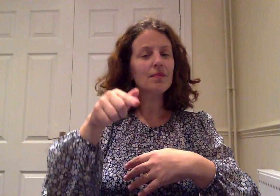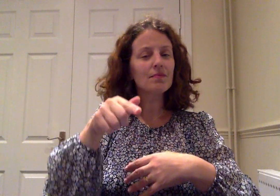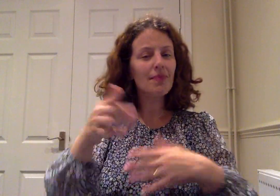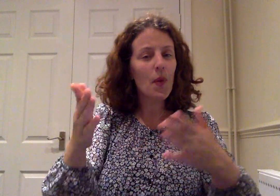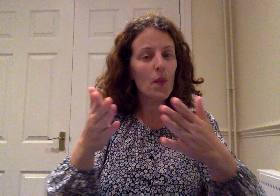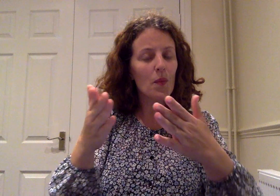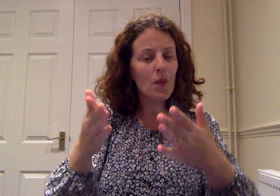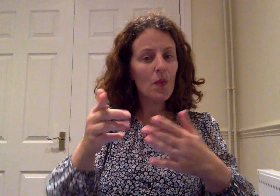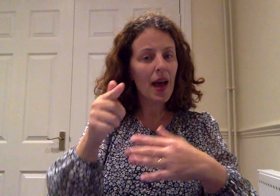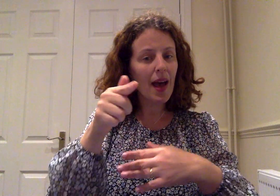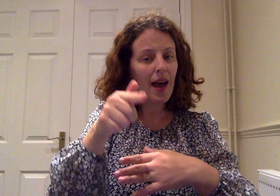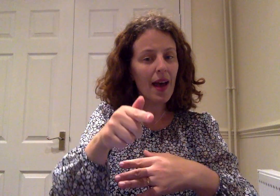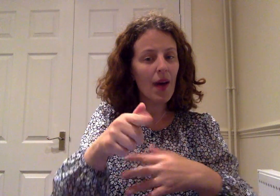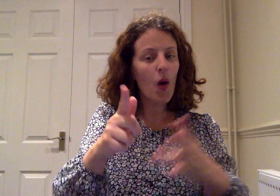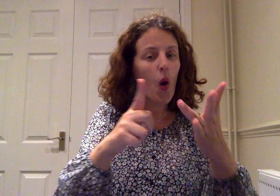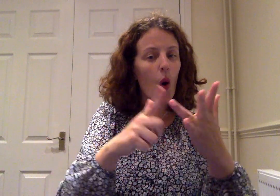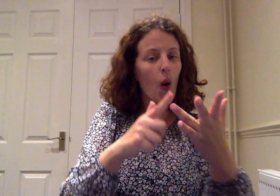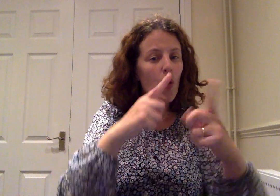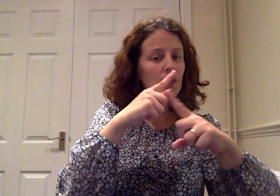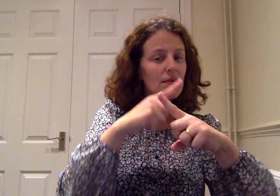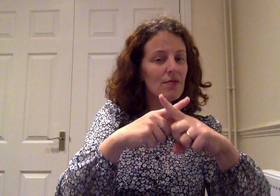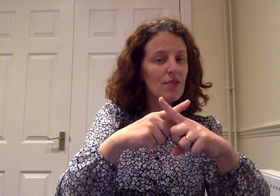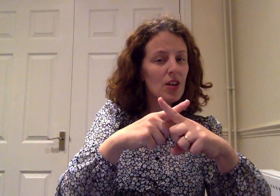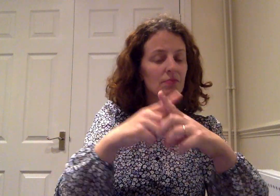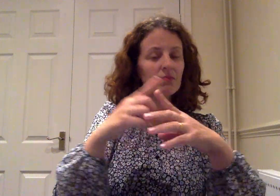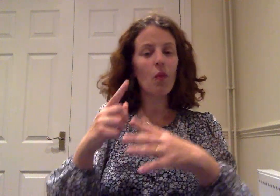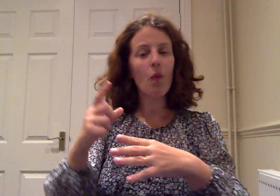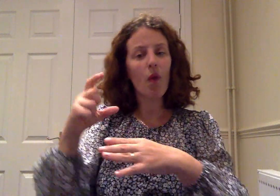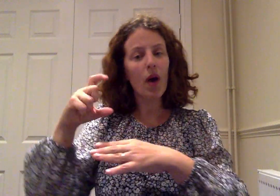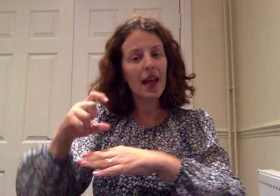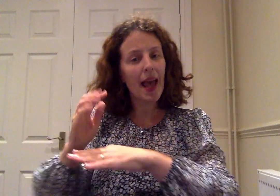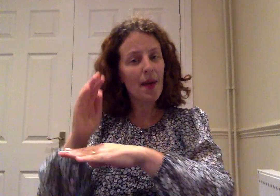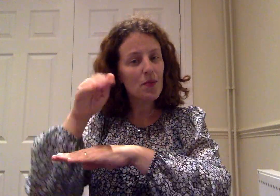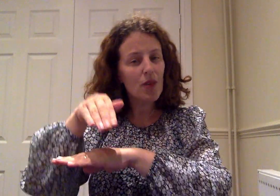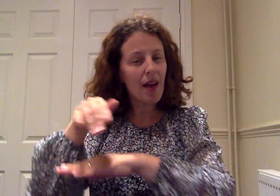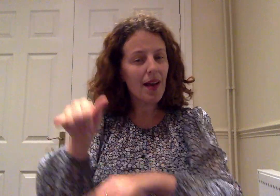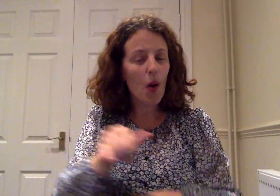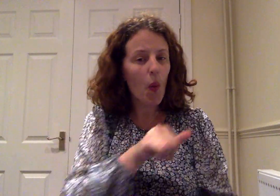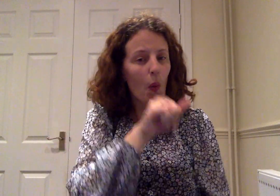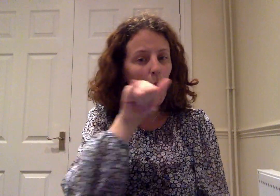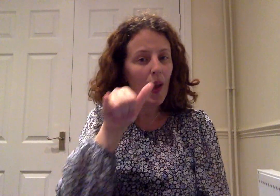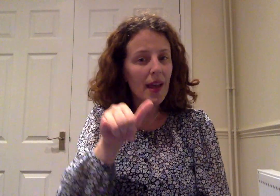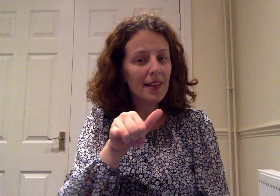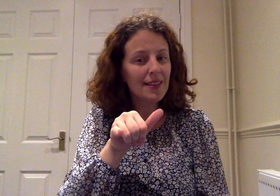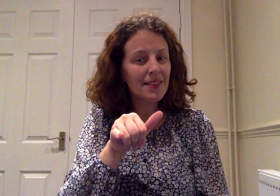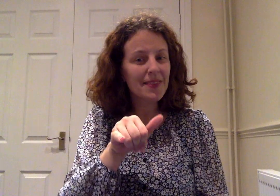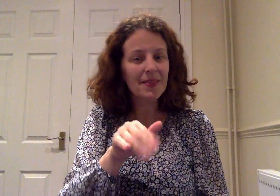"Where, Oxford, Cambridge, which?"